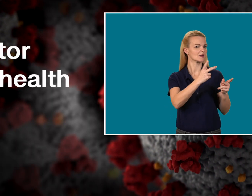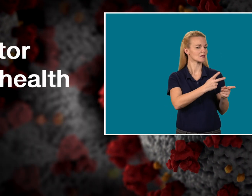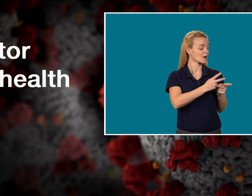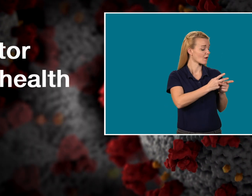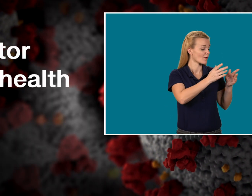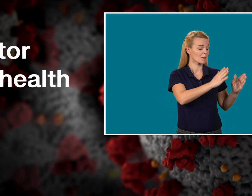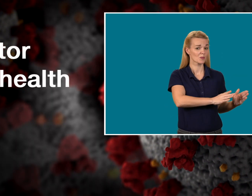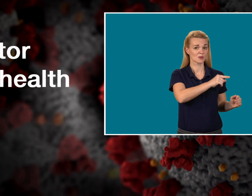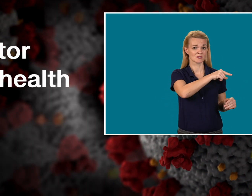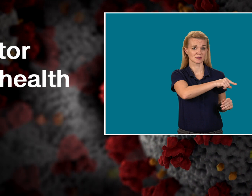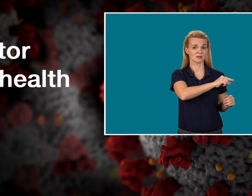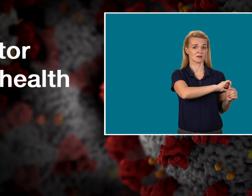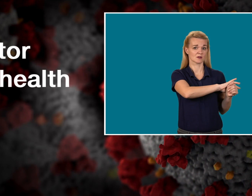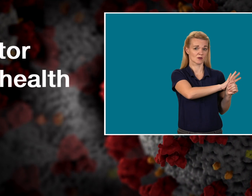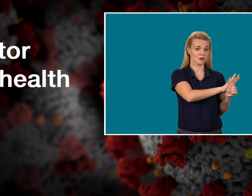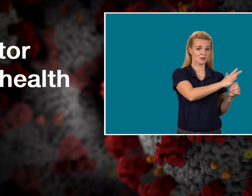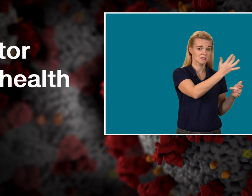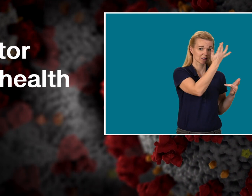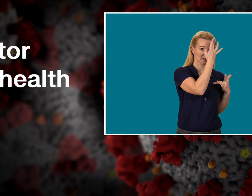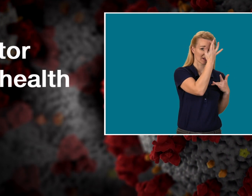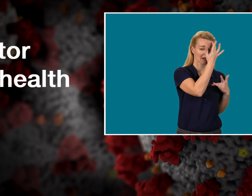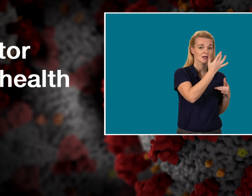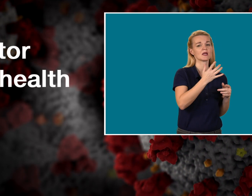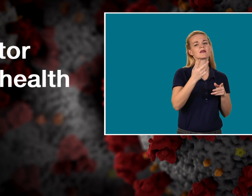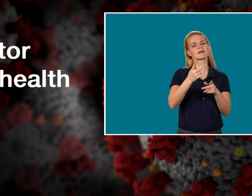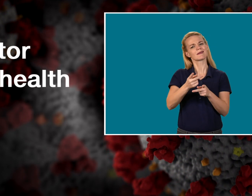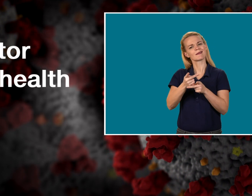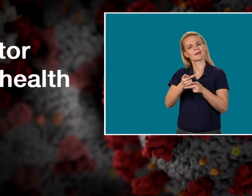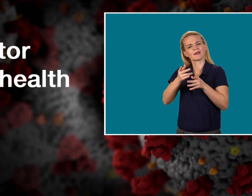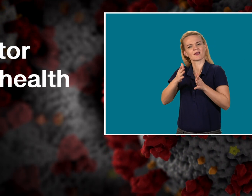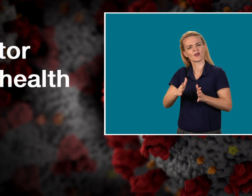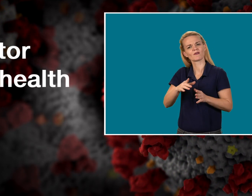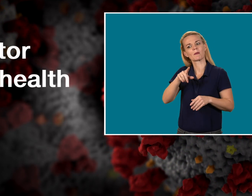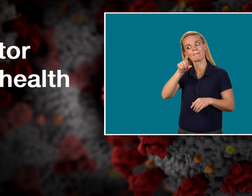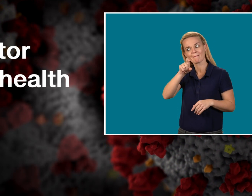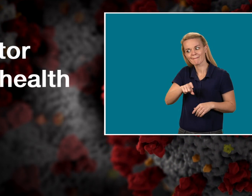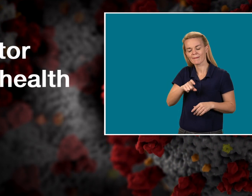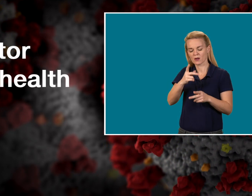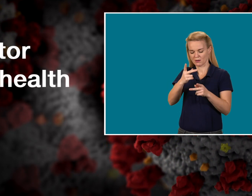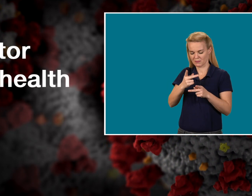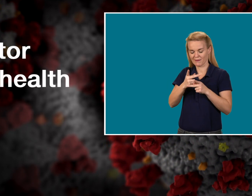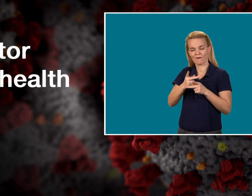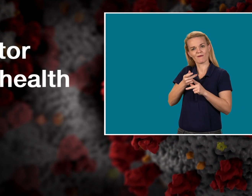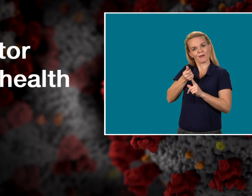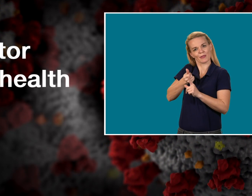Caregivers should monitor their own health and the health of other household members